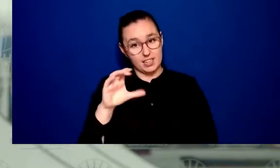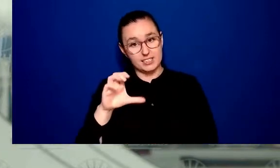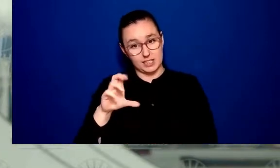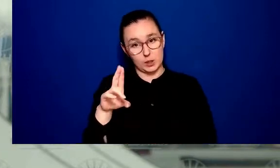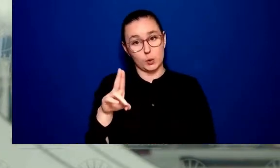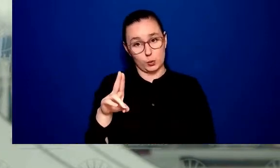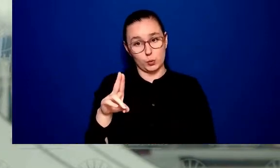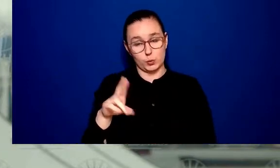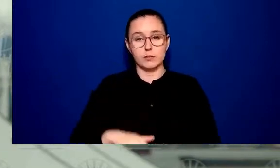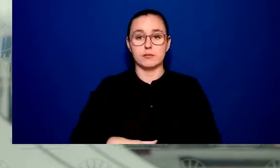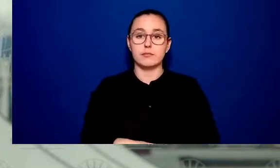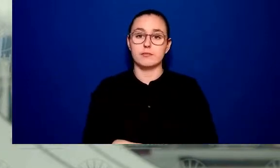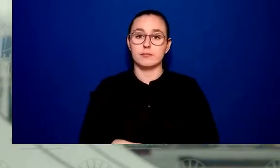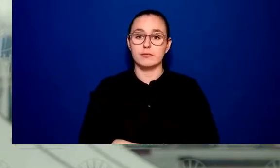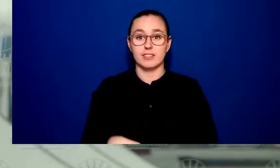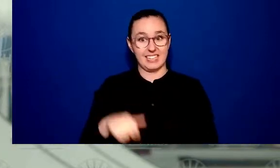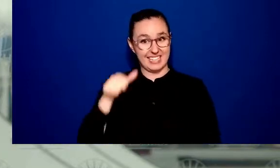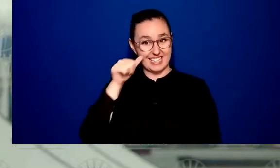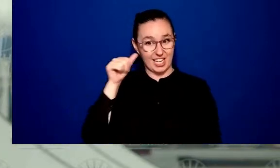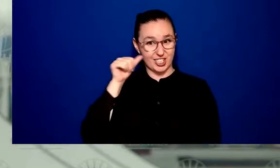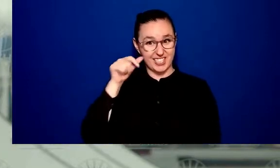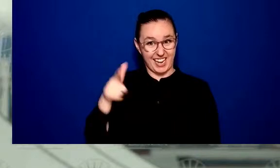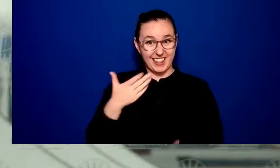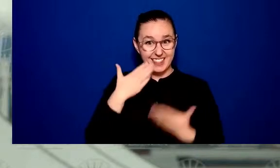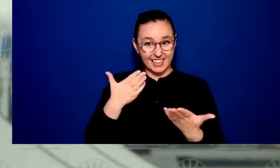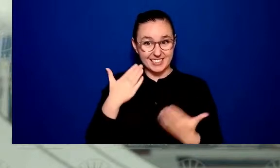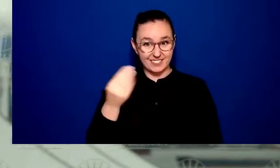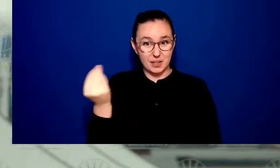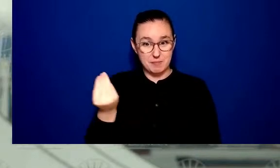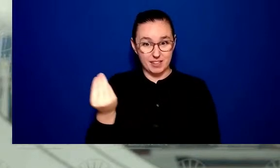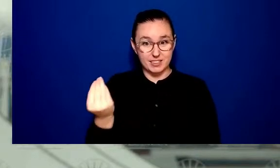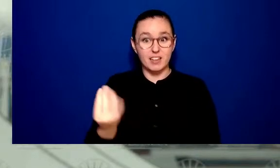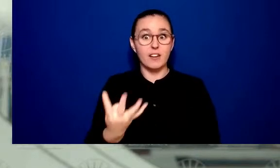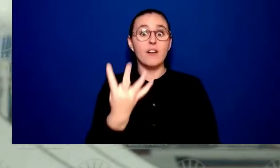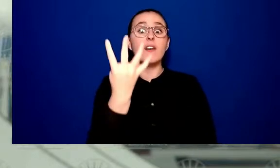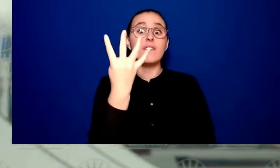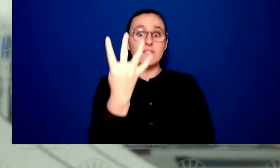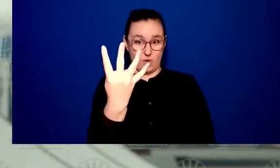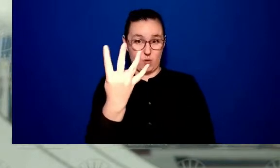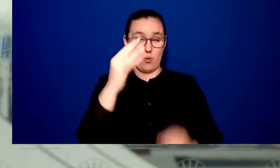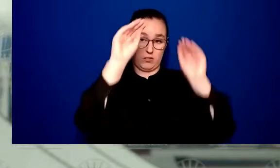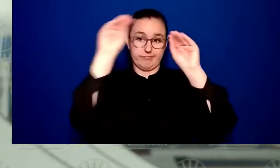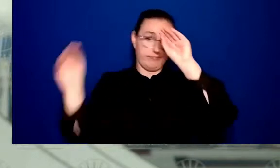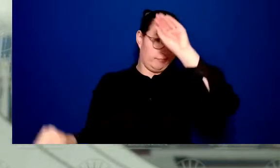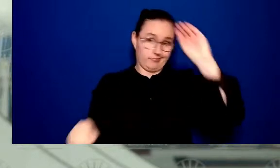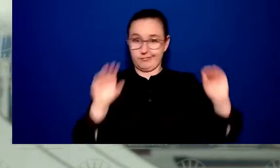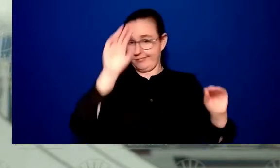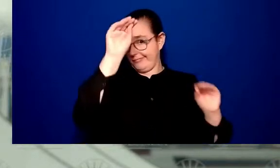Thanksgiving Monday, Four people were transferred from northern Health. Either